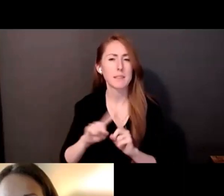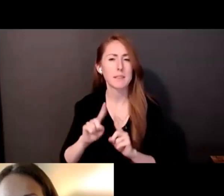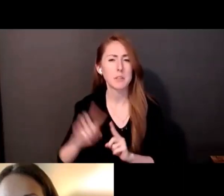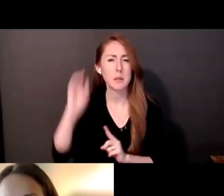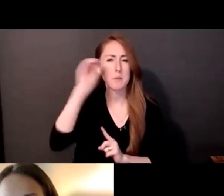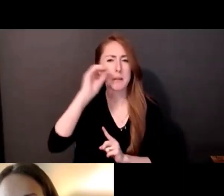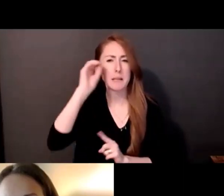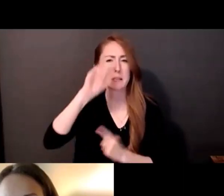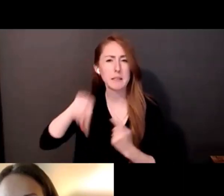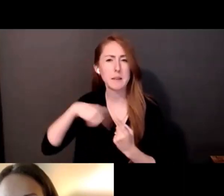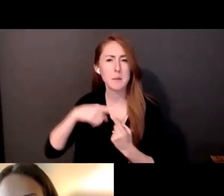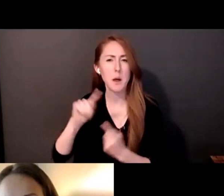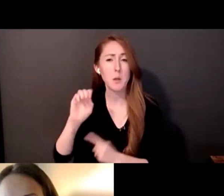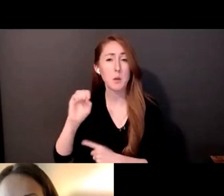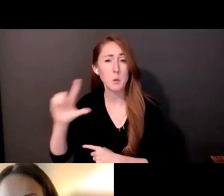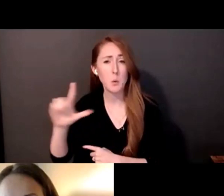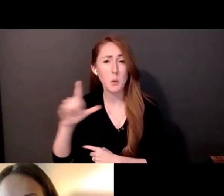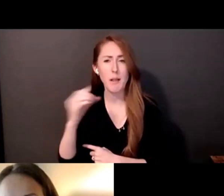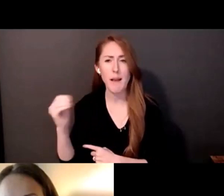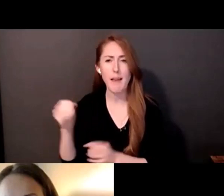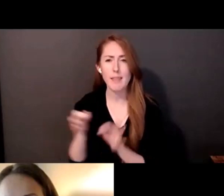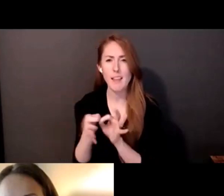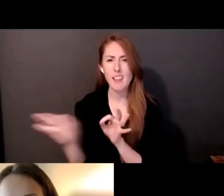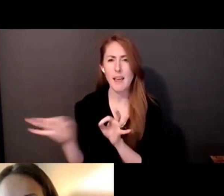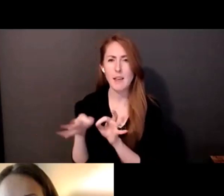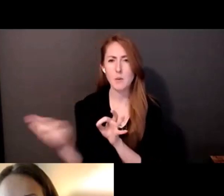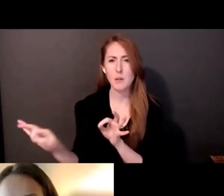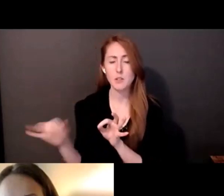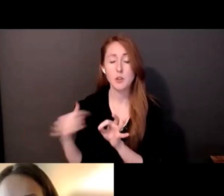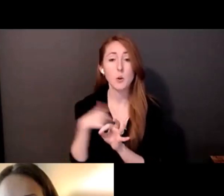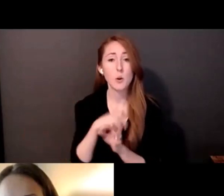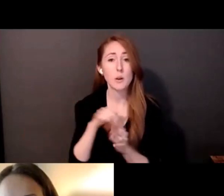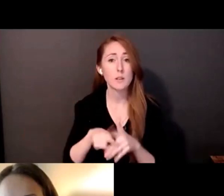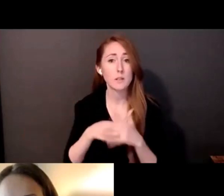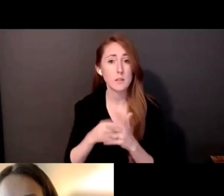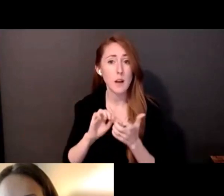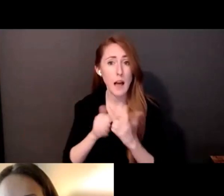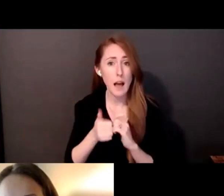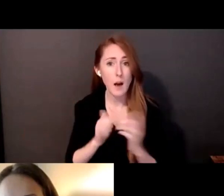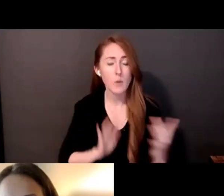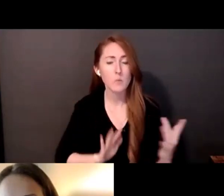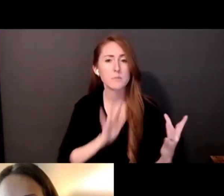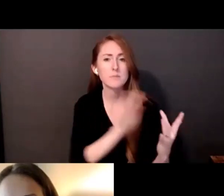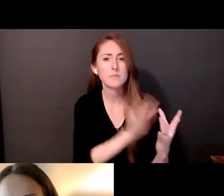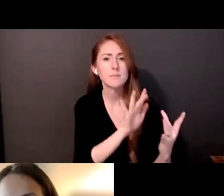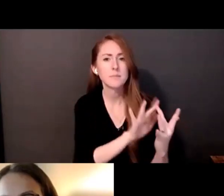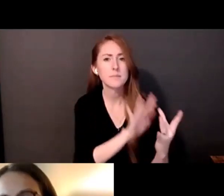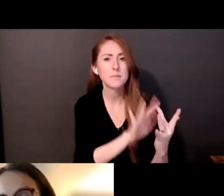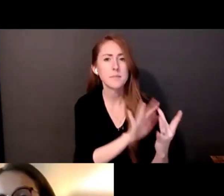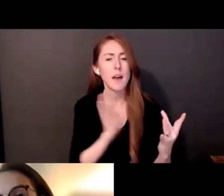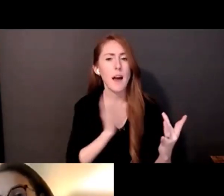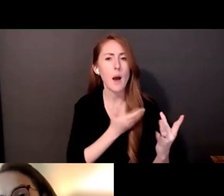We started off with reaching out to our patient-- sorry, not patient-- partner representatives,